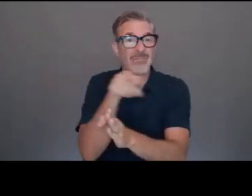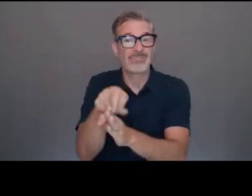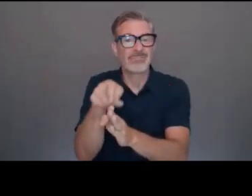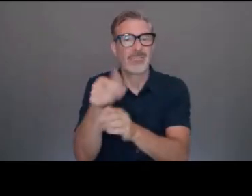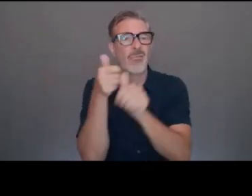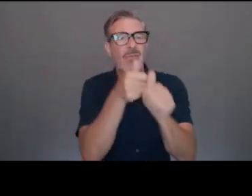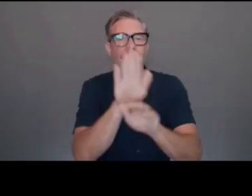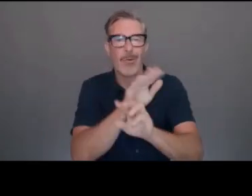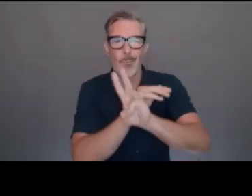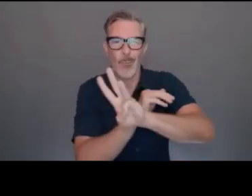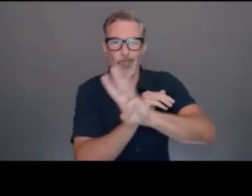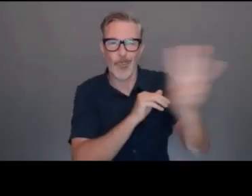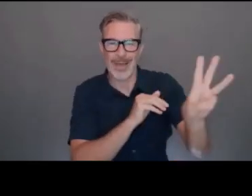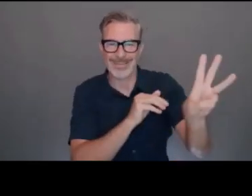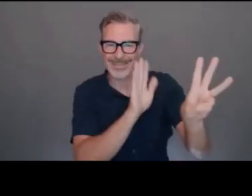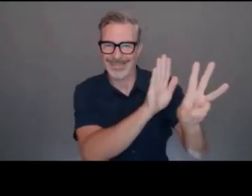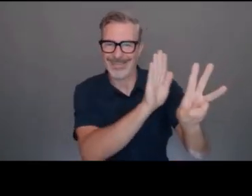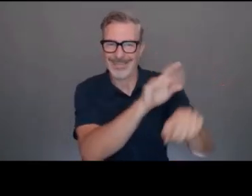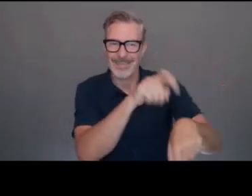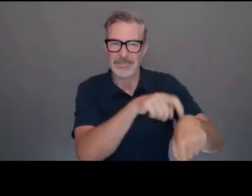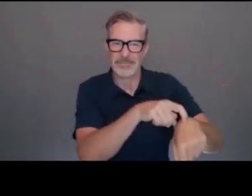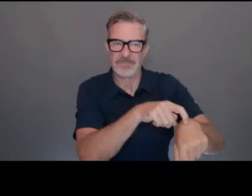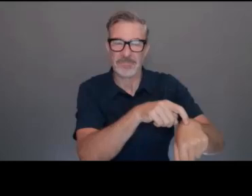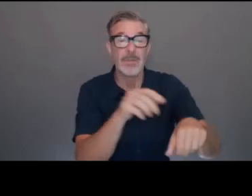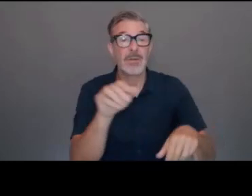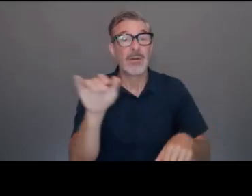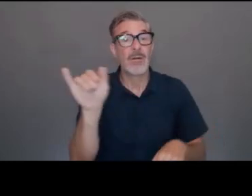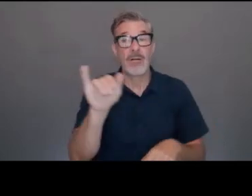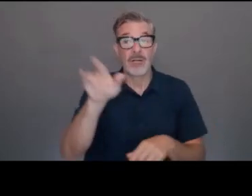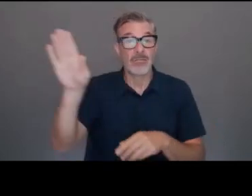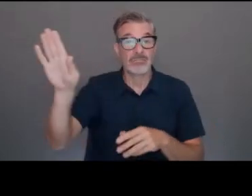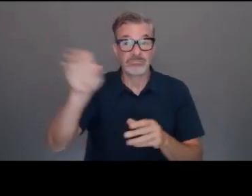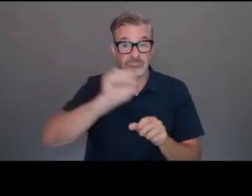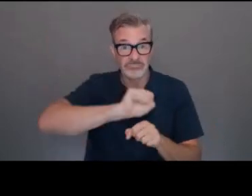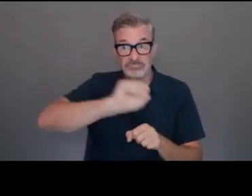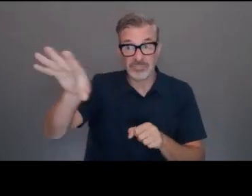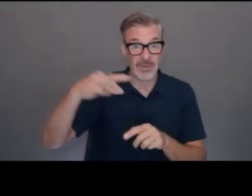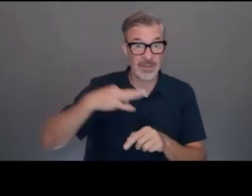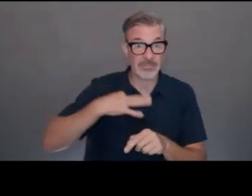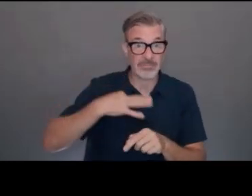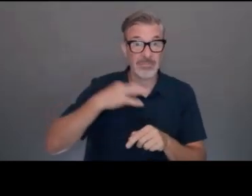The notification of results for Circulation and Touring is usually